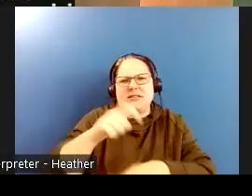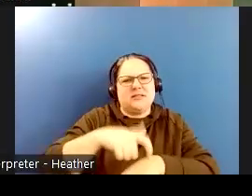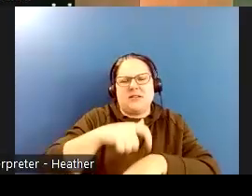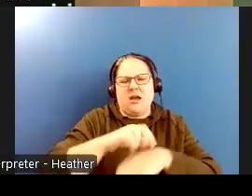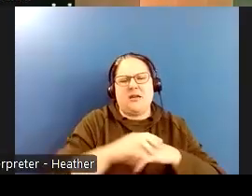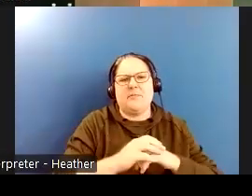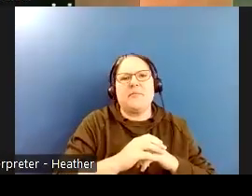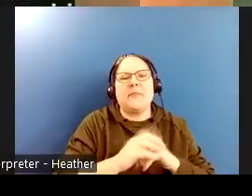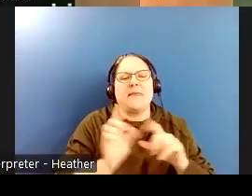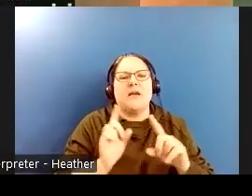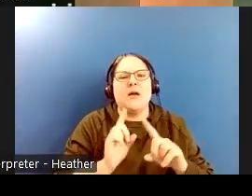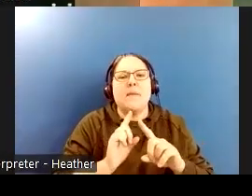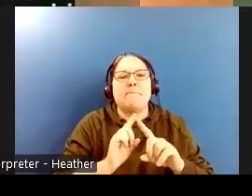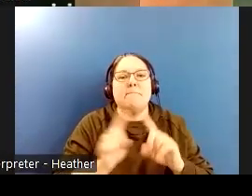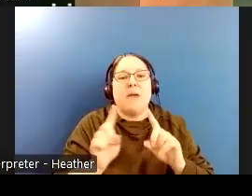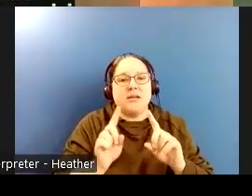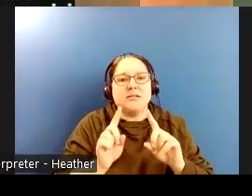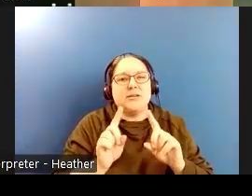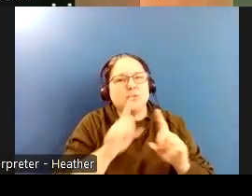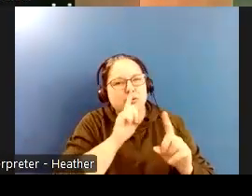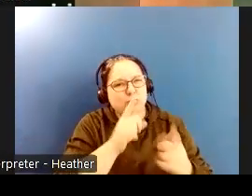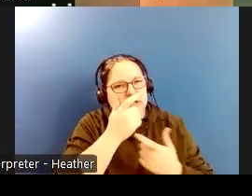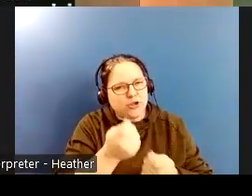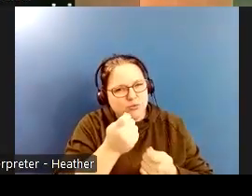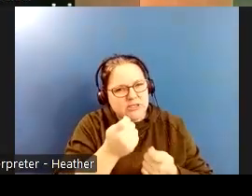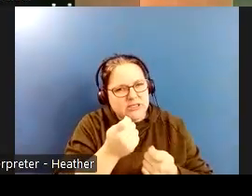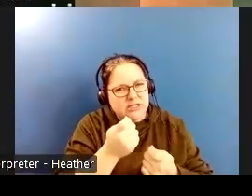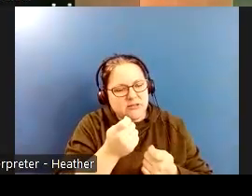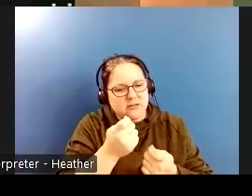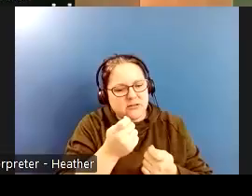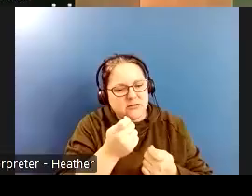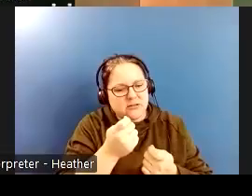But the other thing that was kind of interesting about this was that if they said they had some